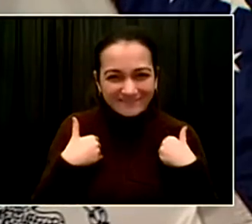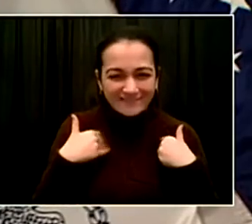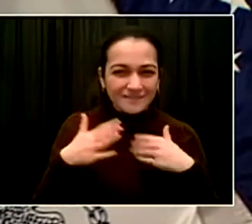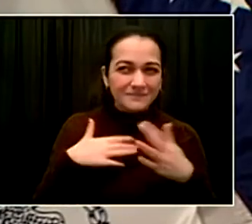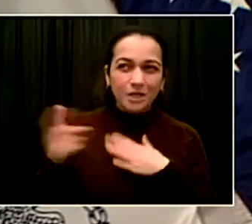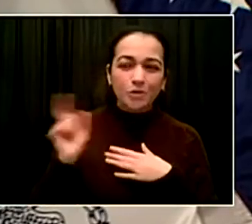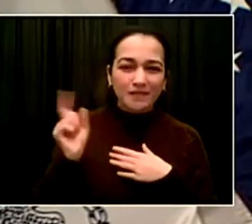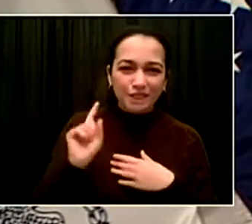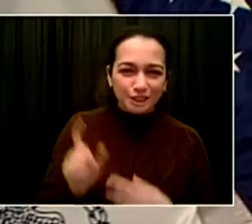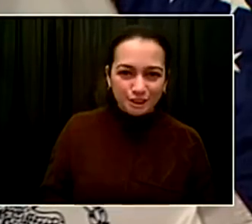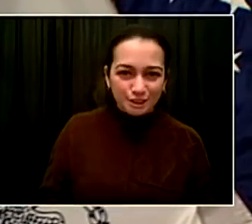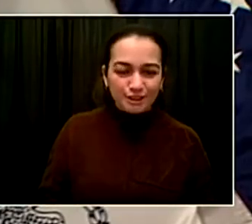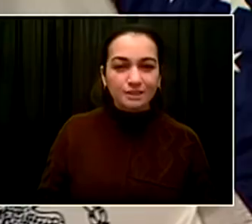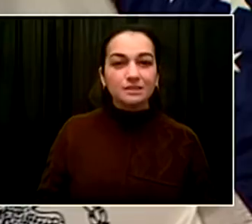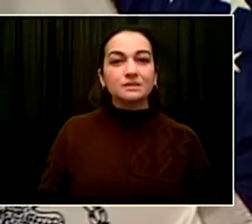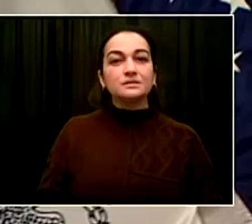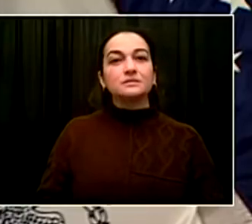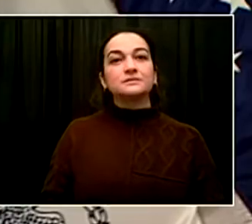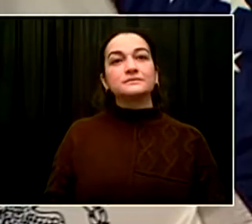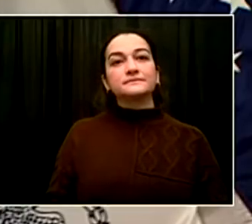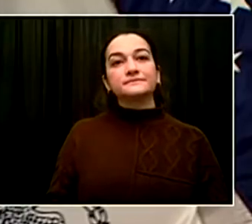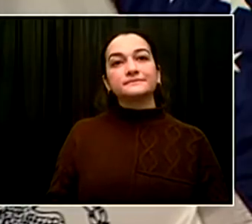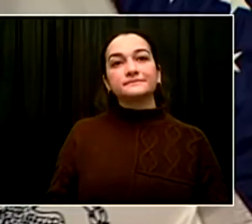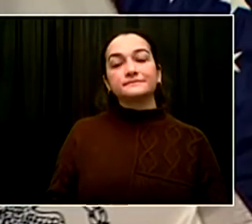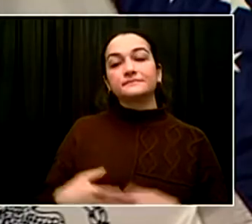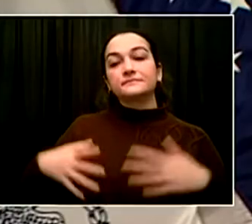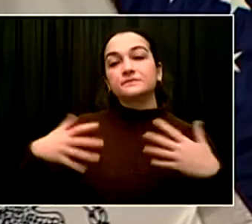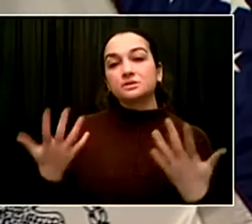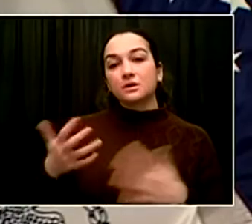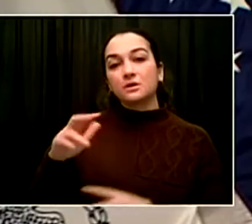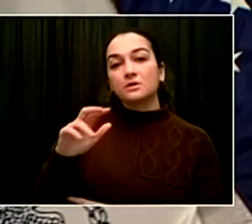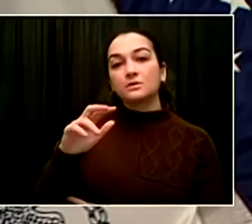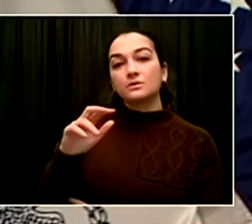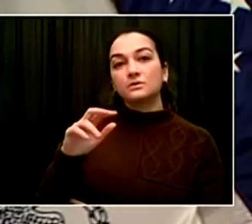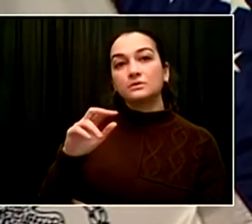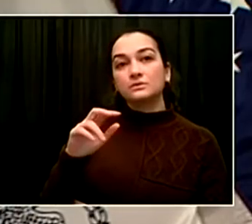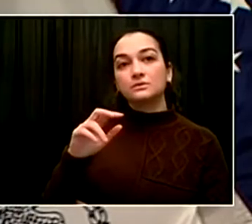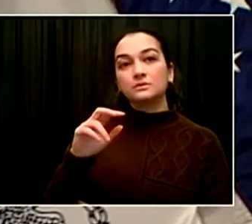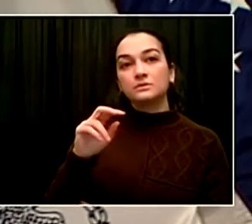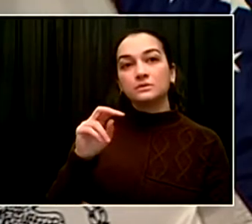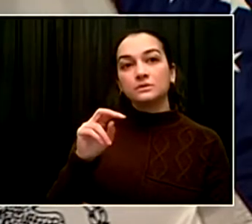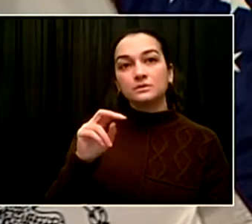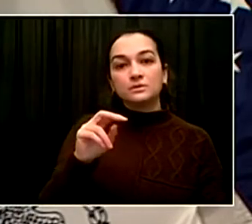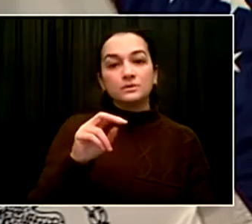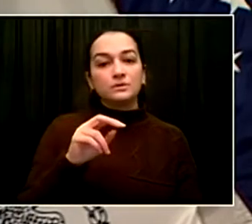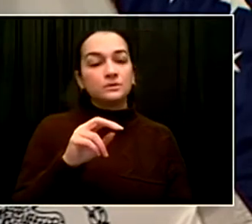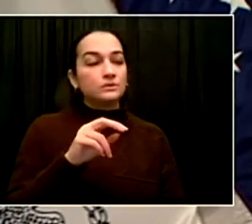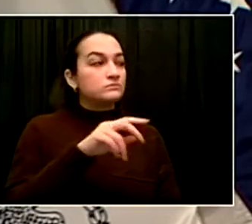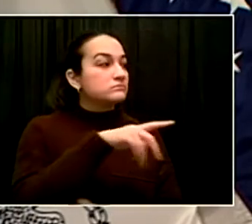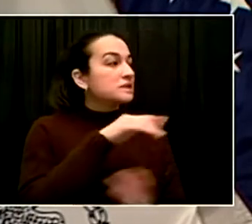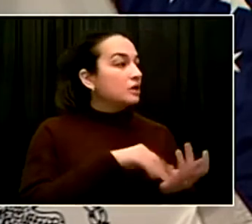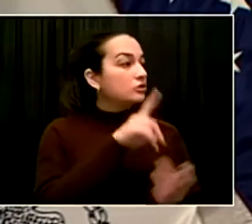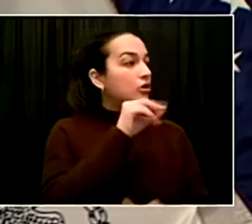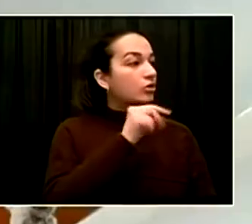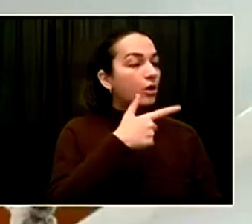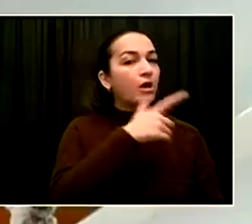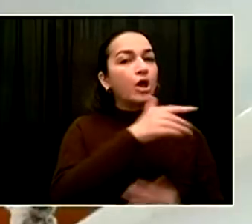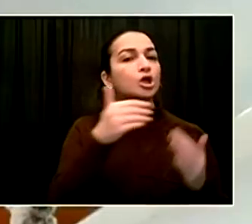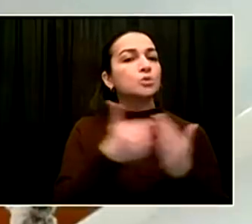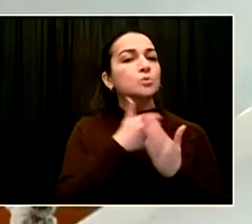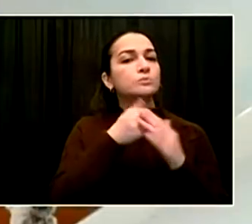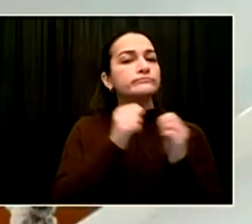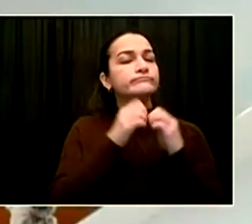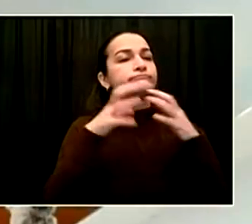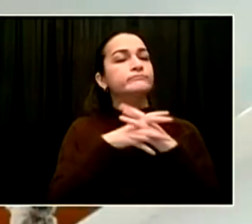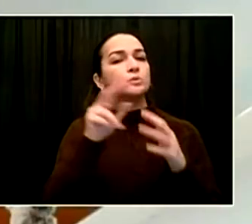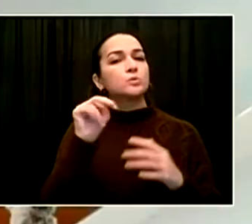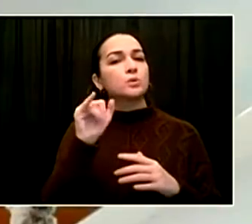BUT THE NARROW QUESTION, TED,